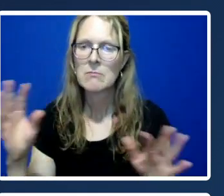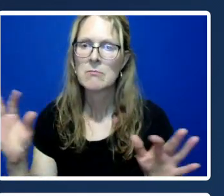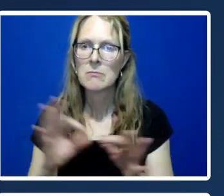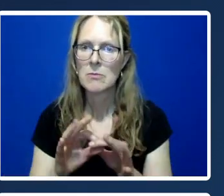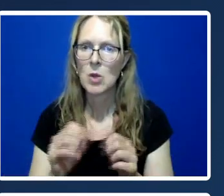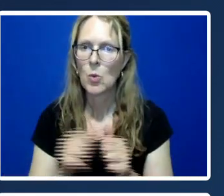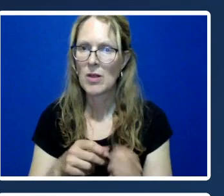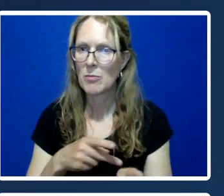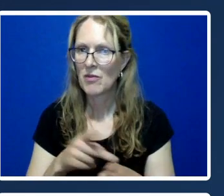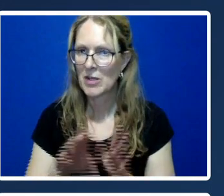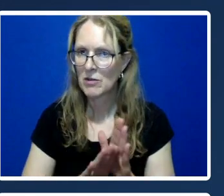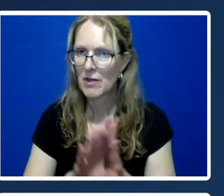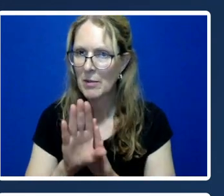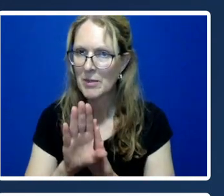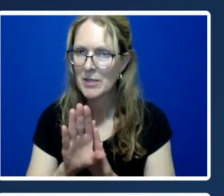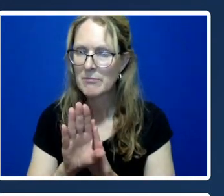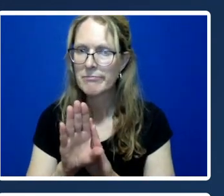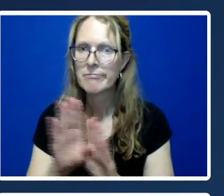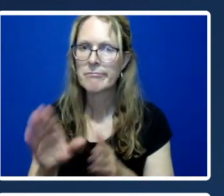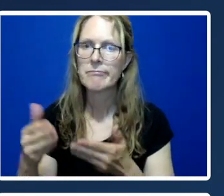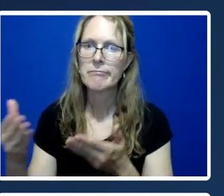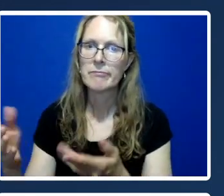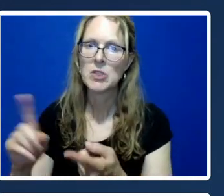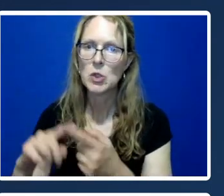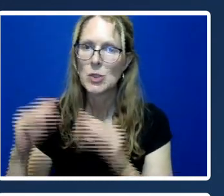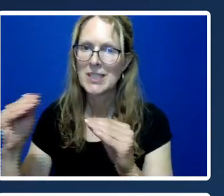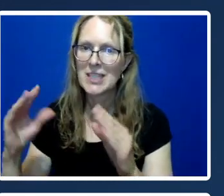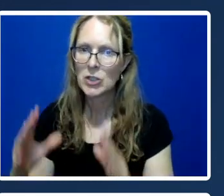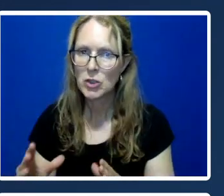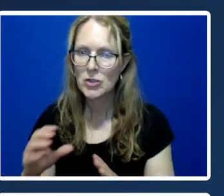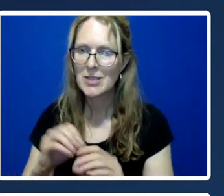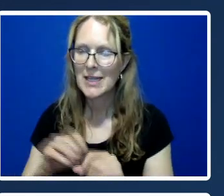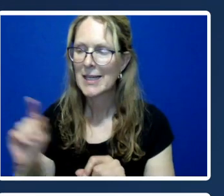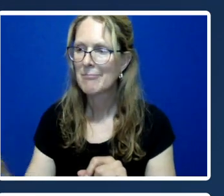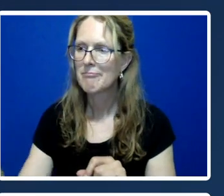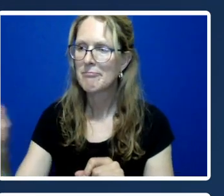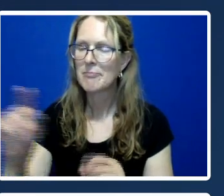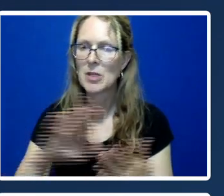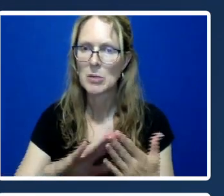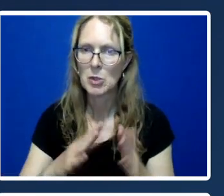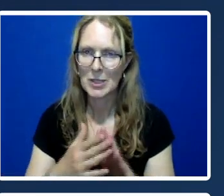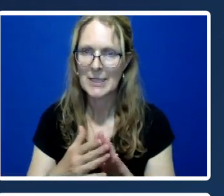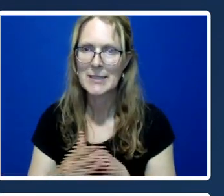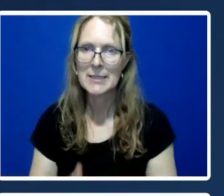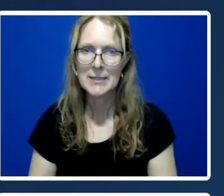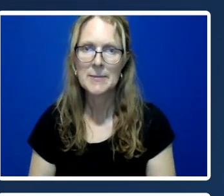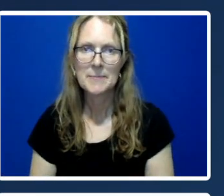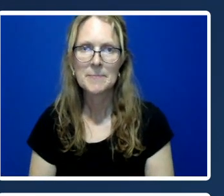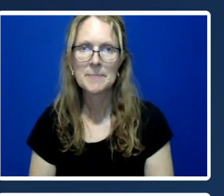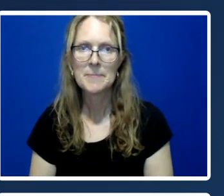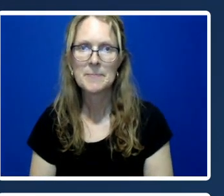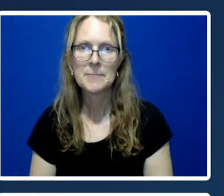to teachers in some of the communities that are hosting our exhibition. Next slide, please.